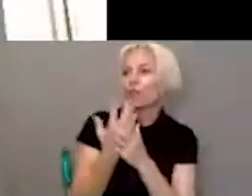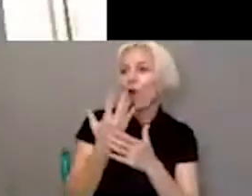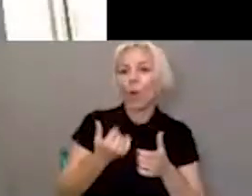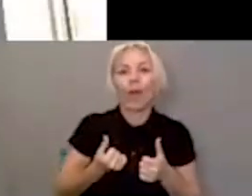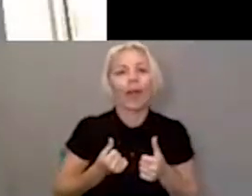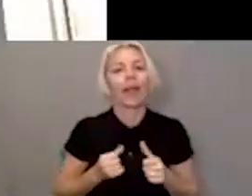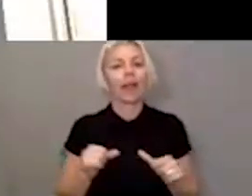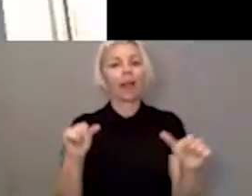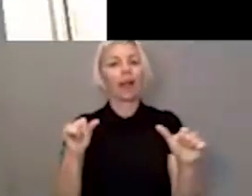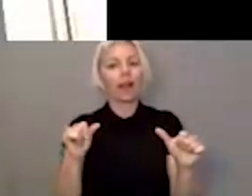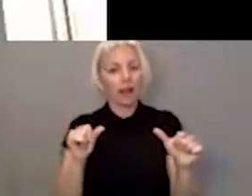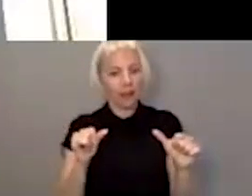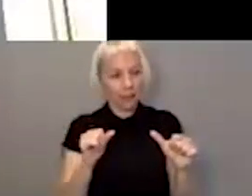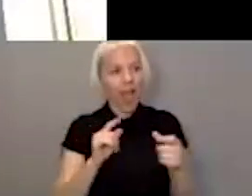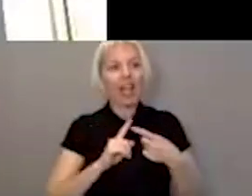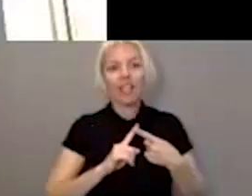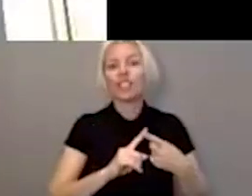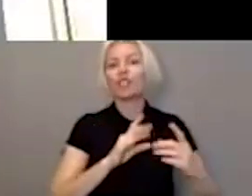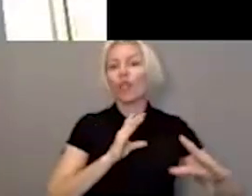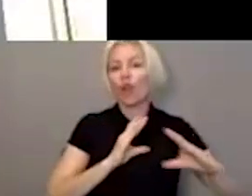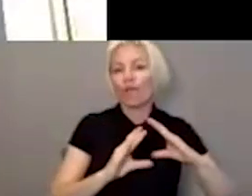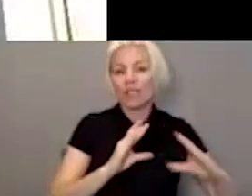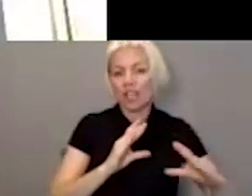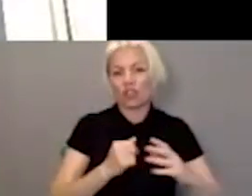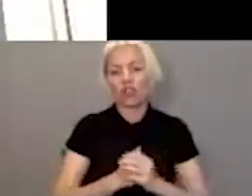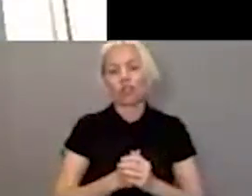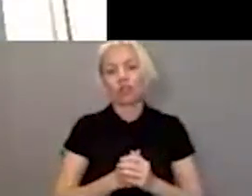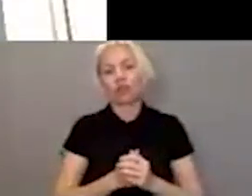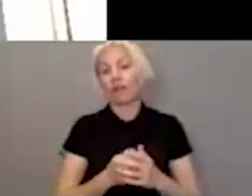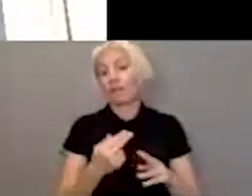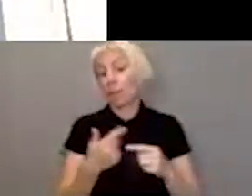where it happens, and it continues to grow from that point. It is not easy, I'll tell